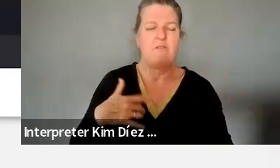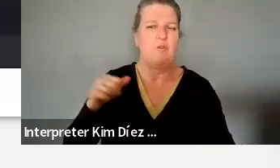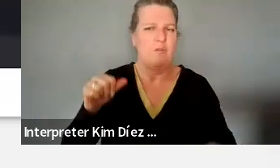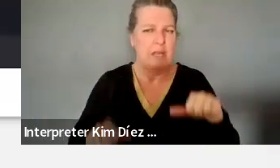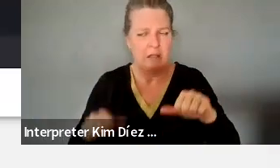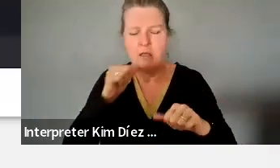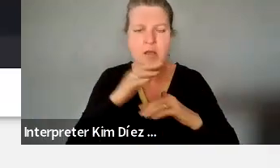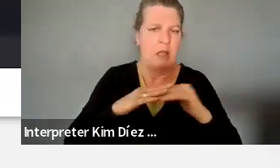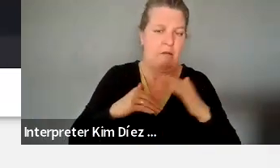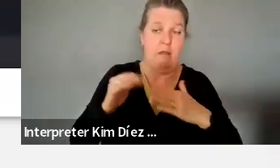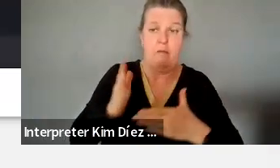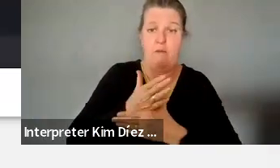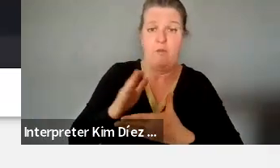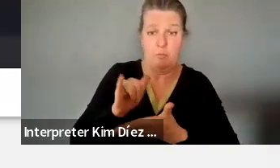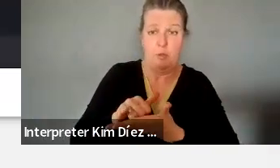we would ask you to remove that.